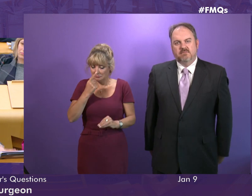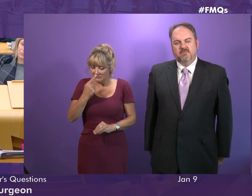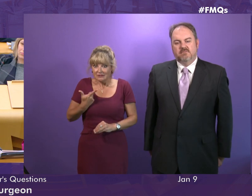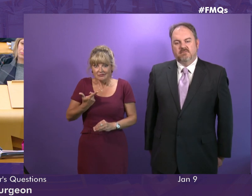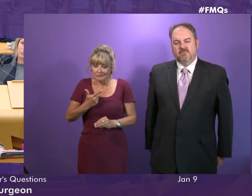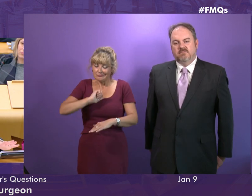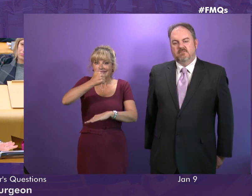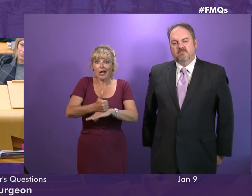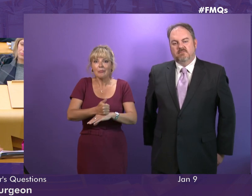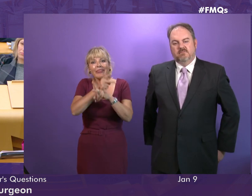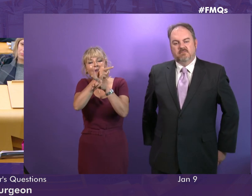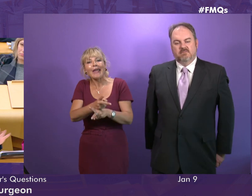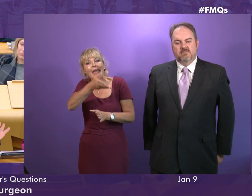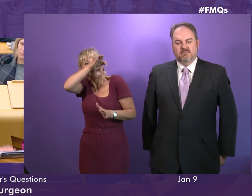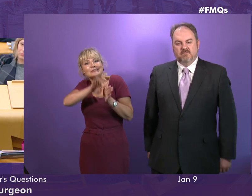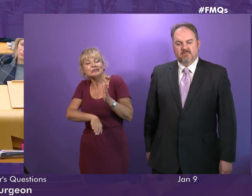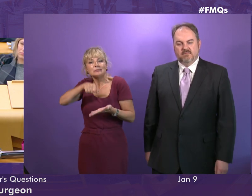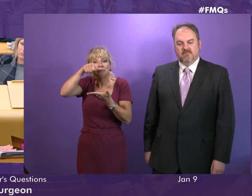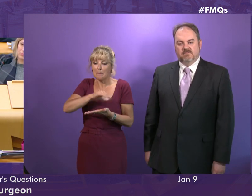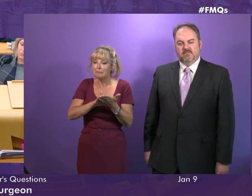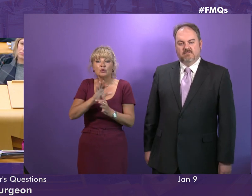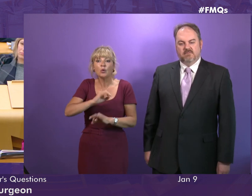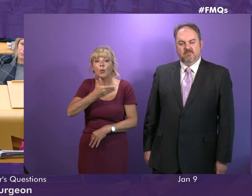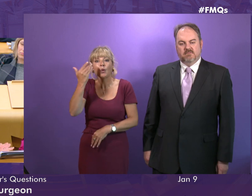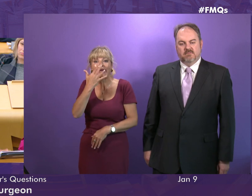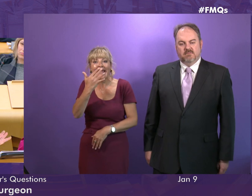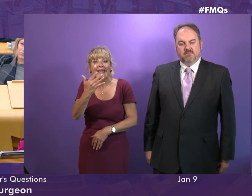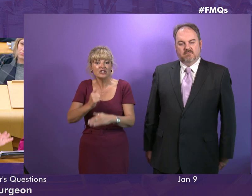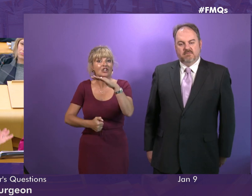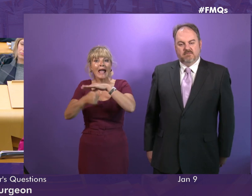the care-experienced bursary and have removed the age cap from it. We have done all of that